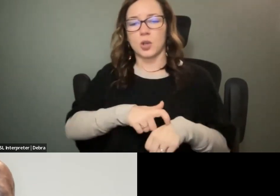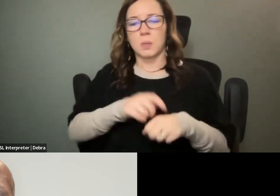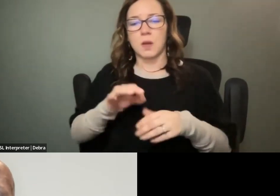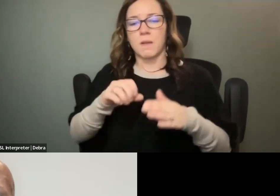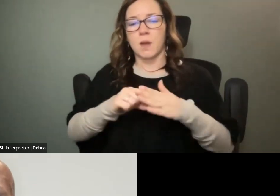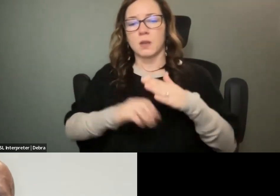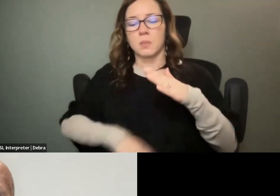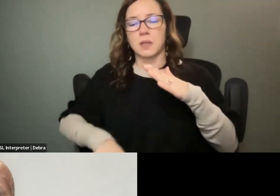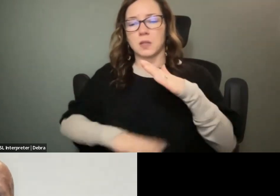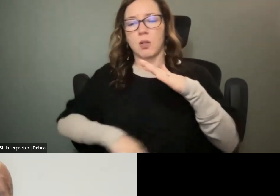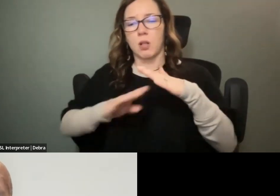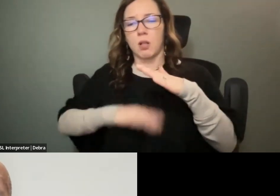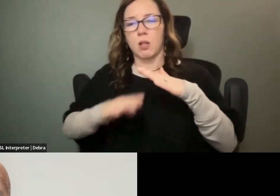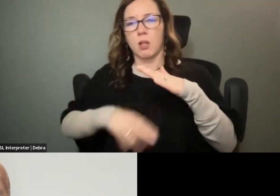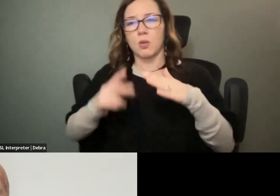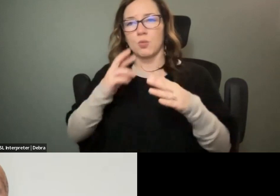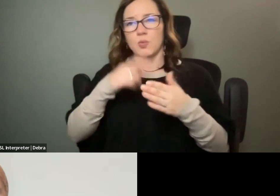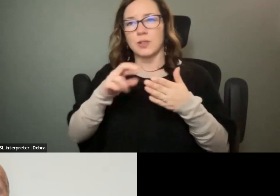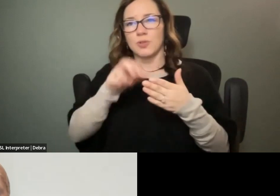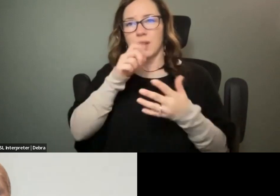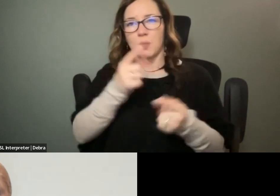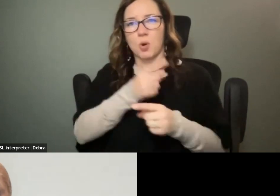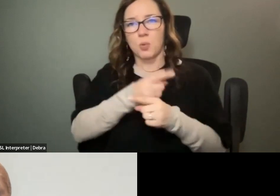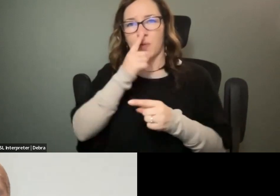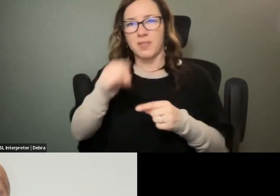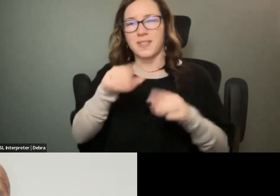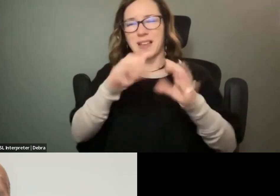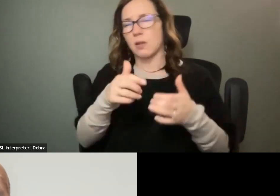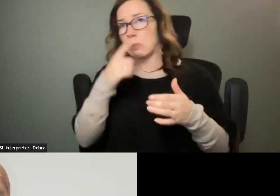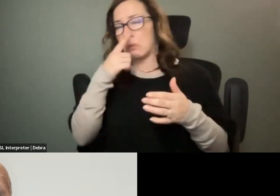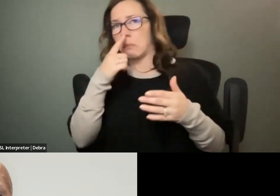for funding in this category so could